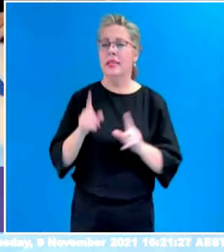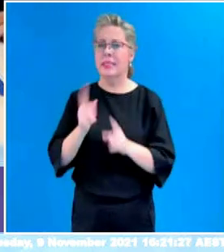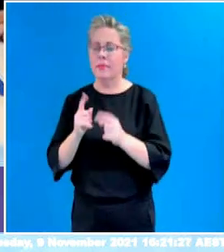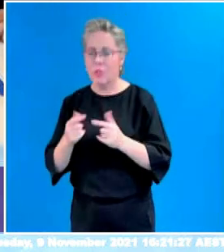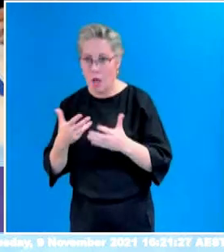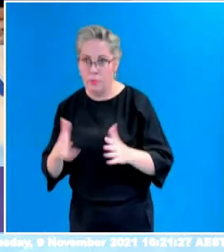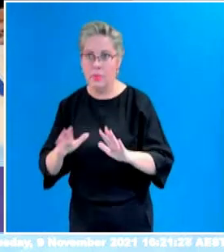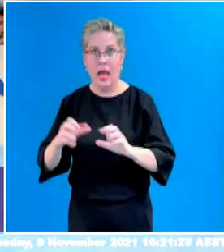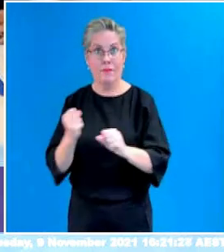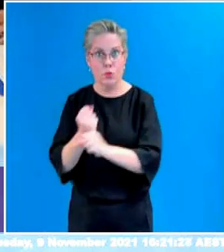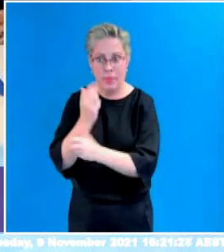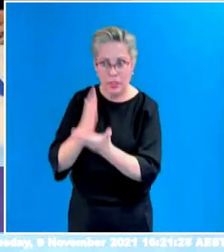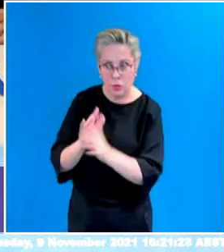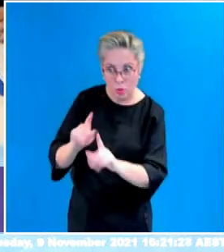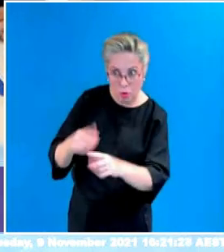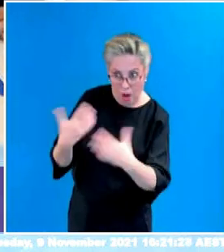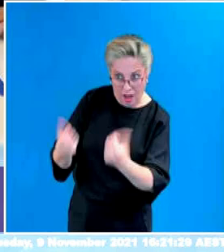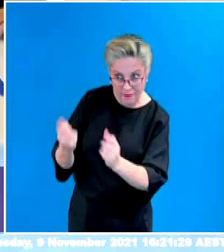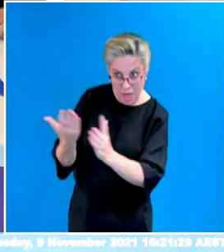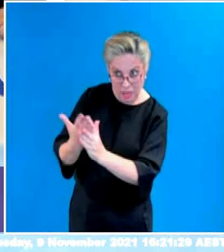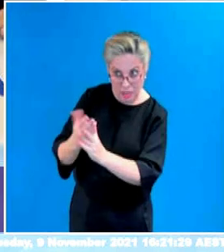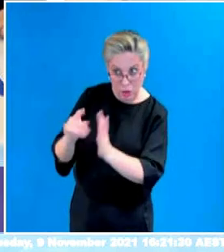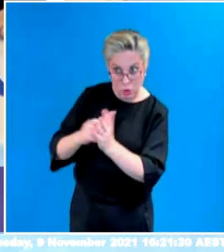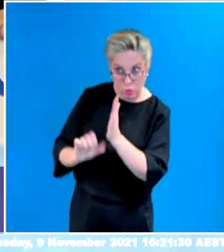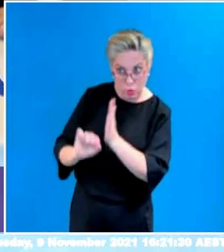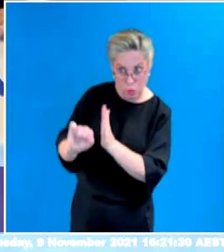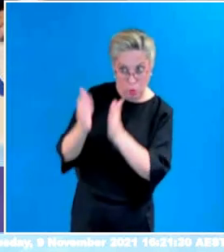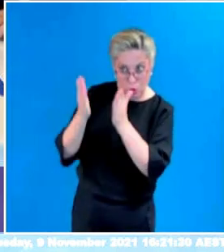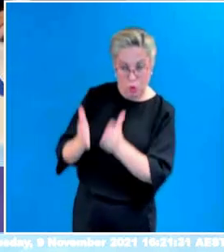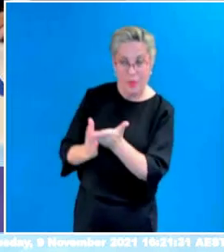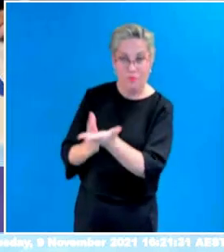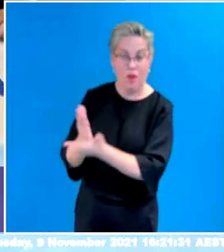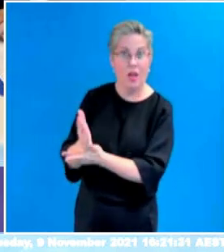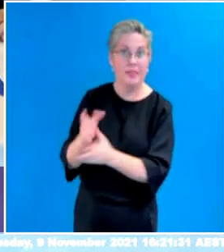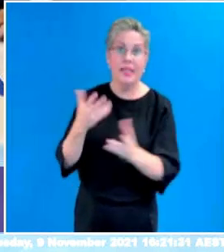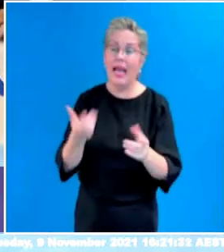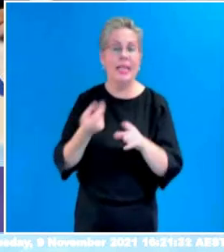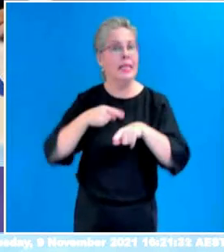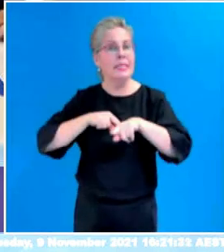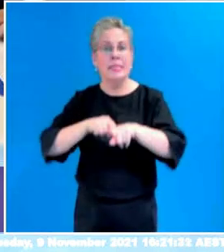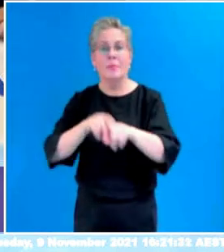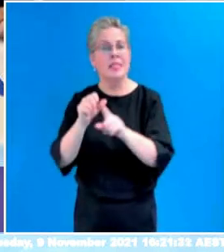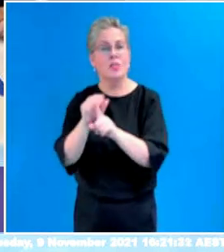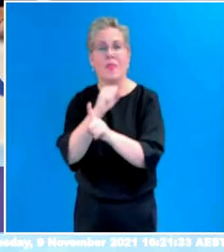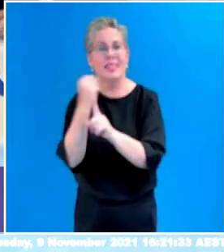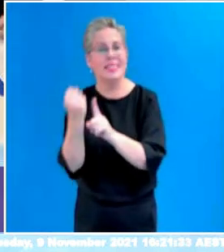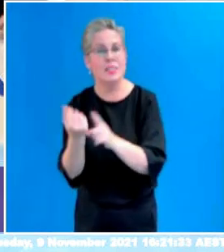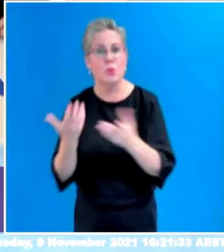there are a whole variety of factors that might impact on the ability of a person to enjoy that right.